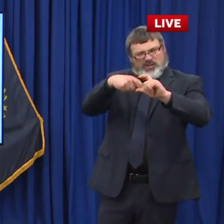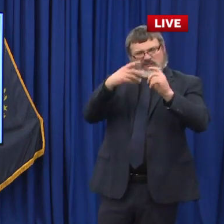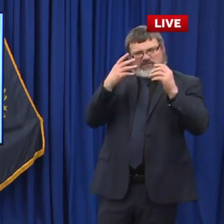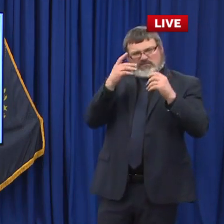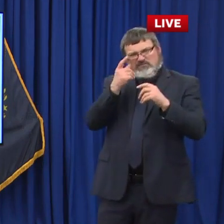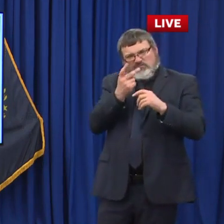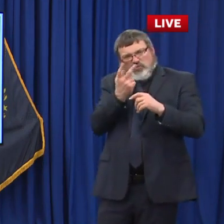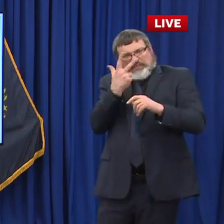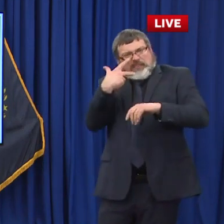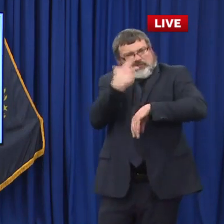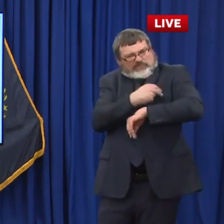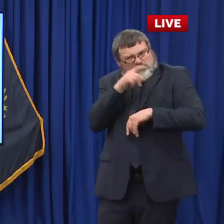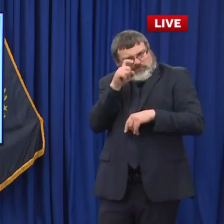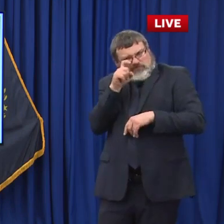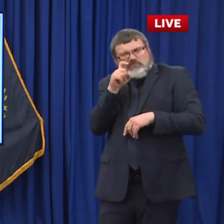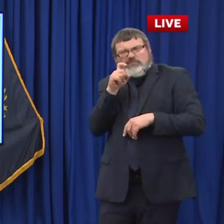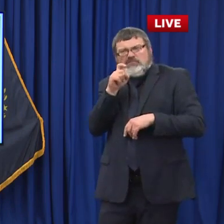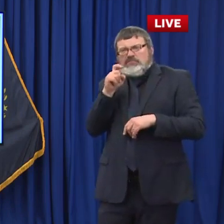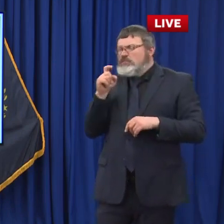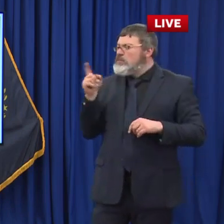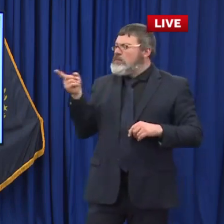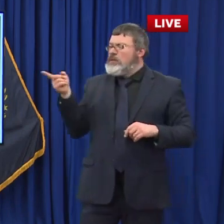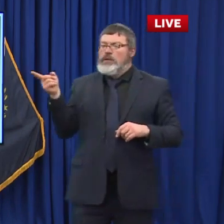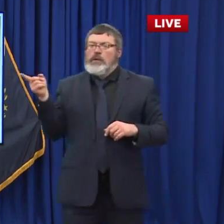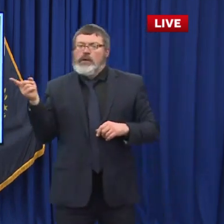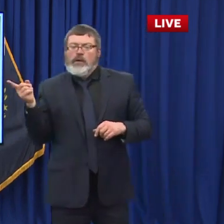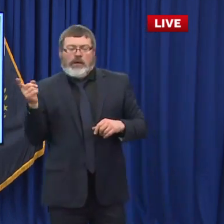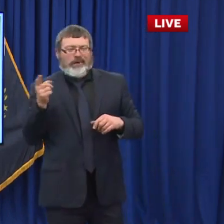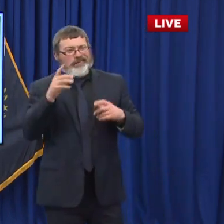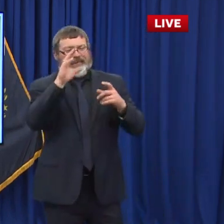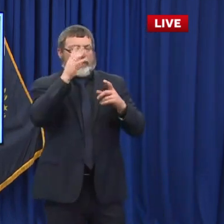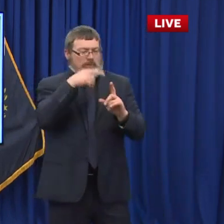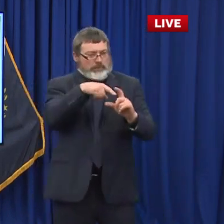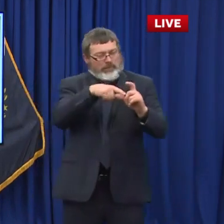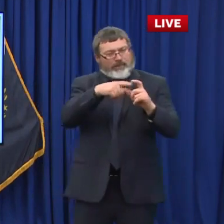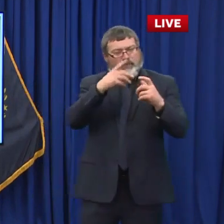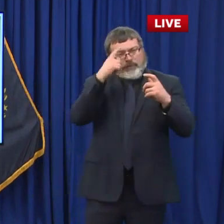SOME PLACES THEY ARE GETTING MORE VACCINE. THAT HAPPEN HERE?